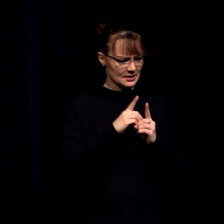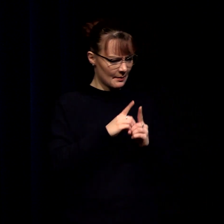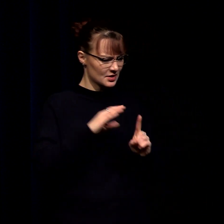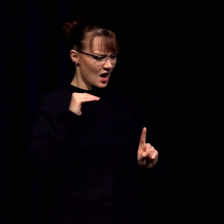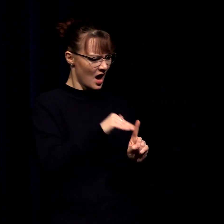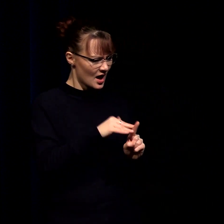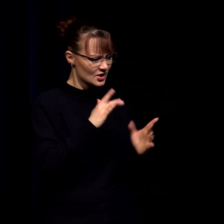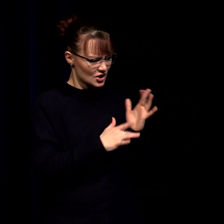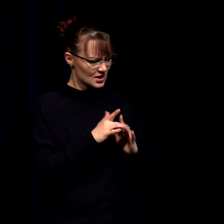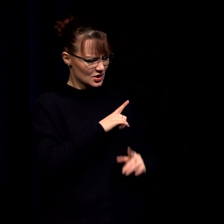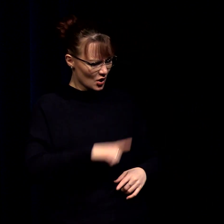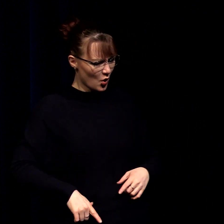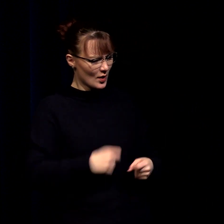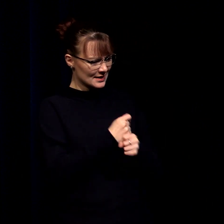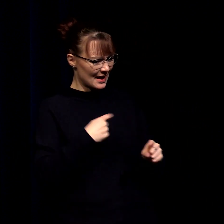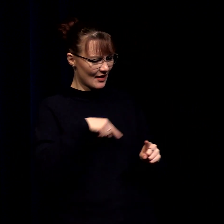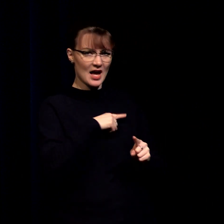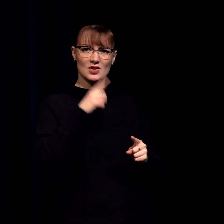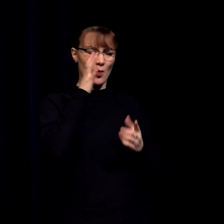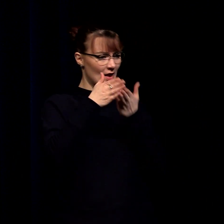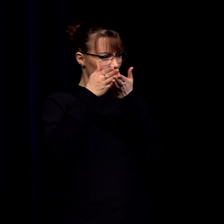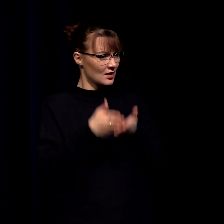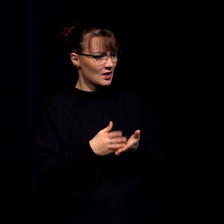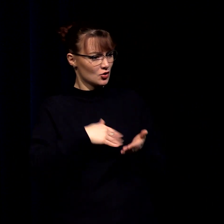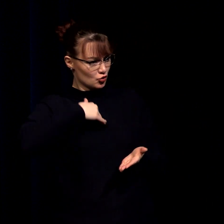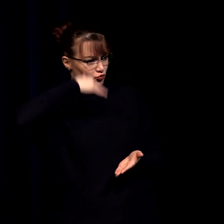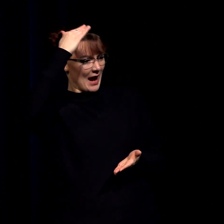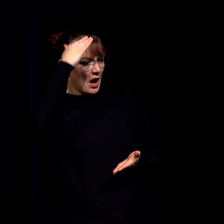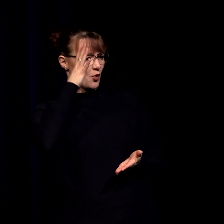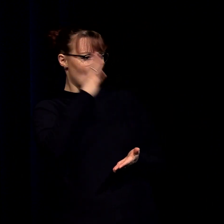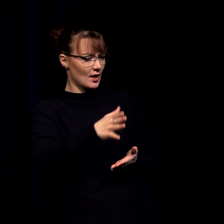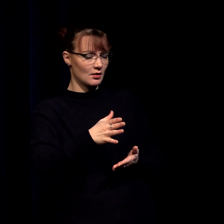shouting, Lord, save us. We're going to drown. Jesus responded,